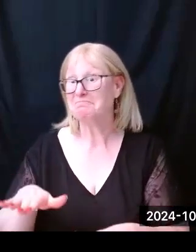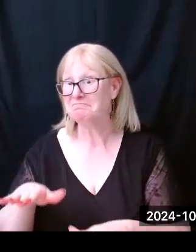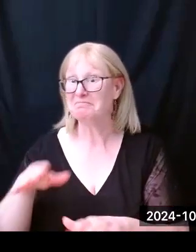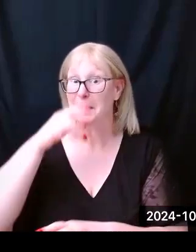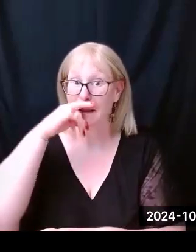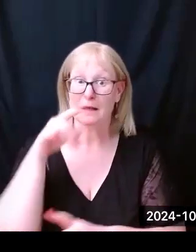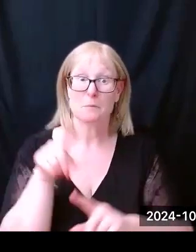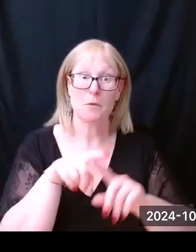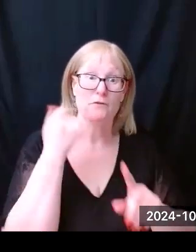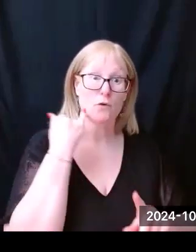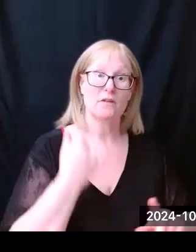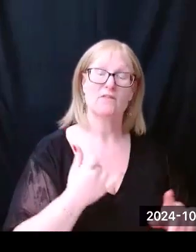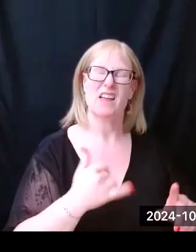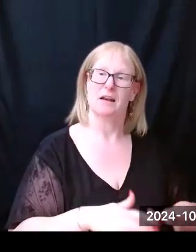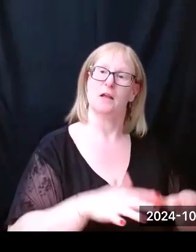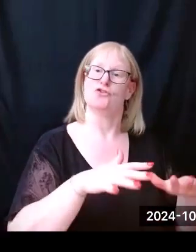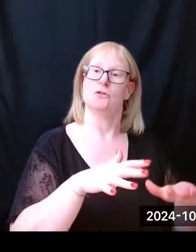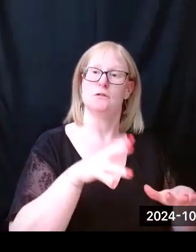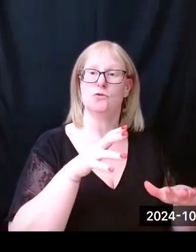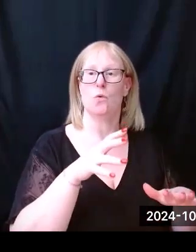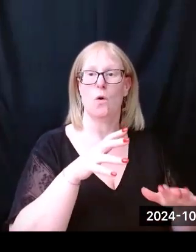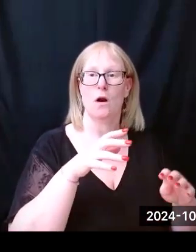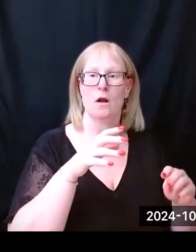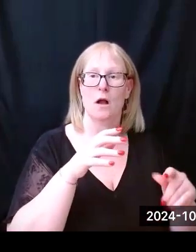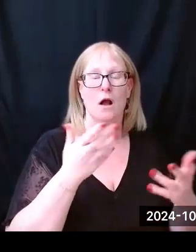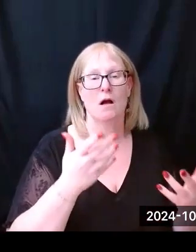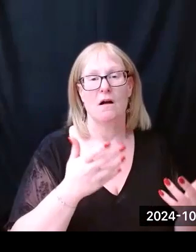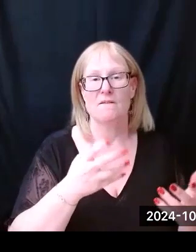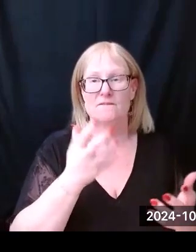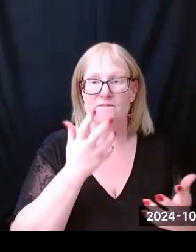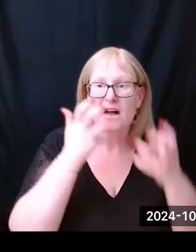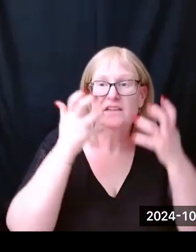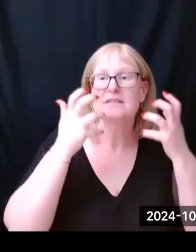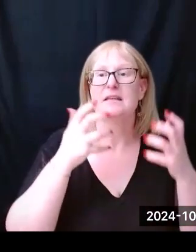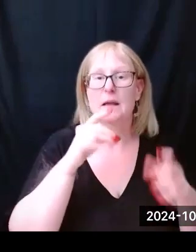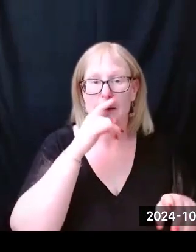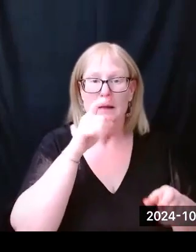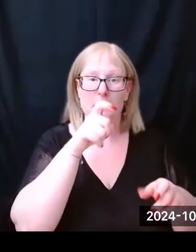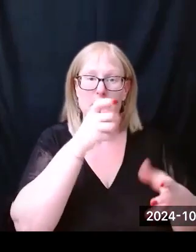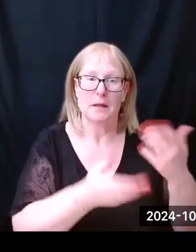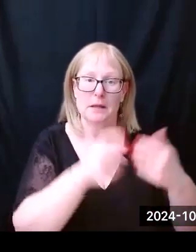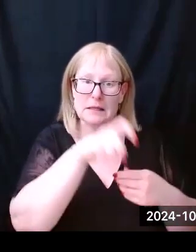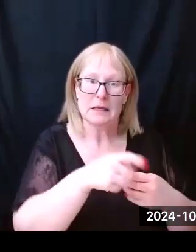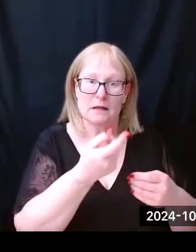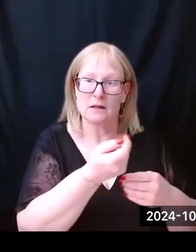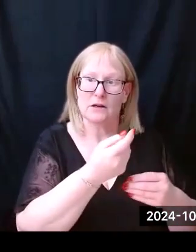anxious or fussy child, they might need a little external support, some extra hugs, reassurance and teaching.